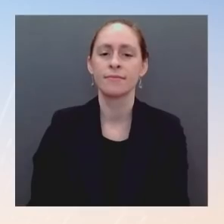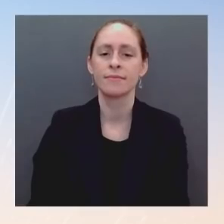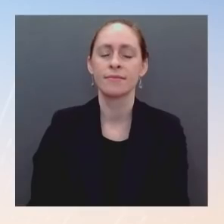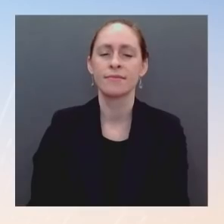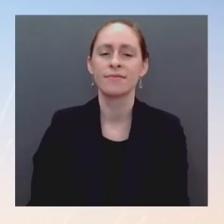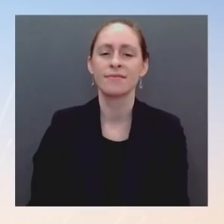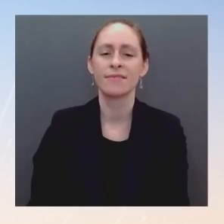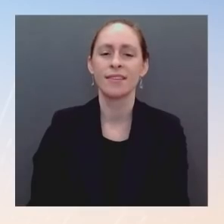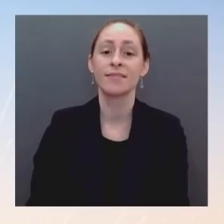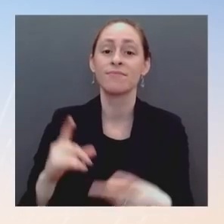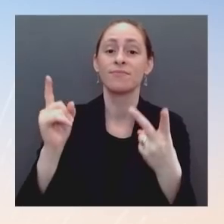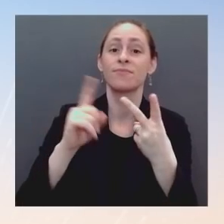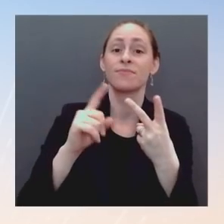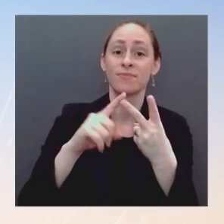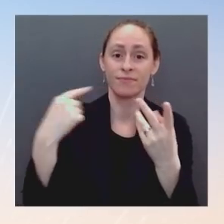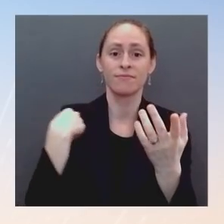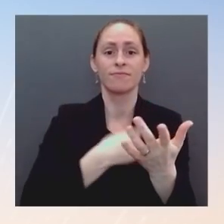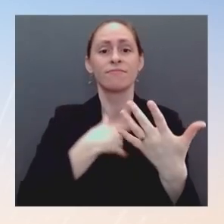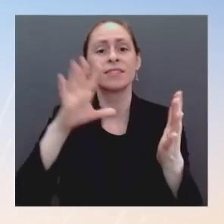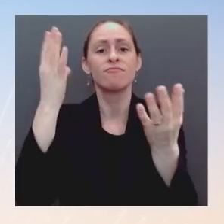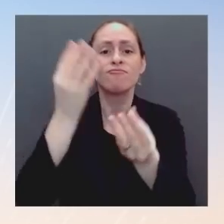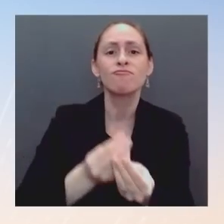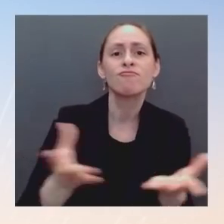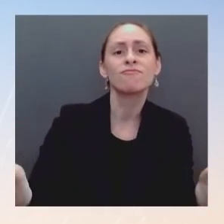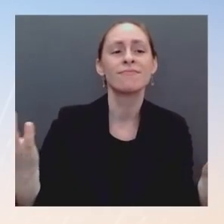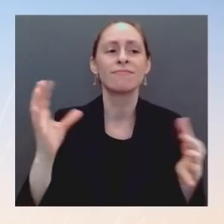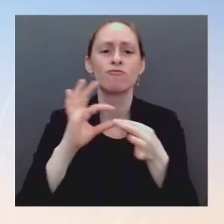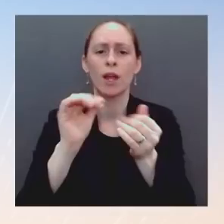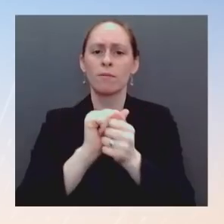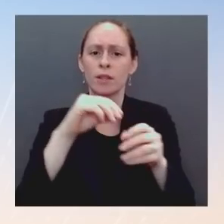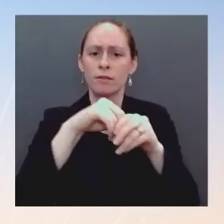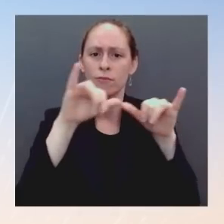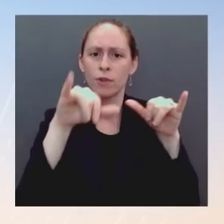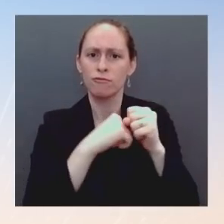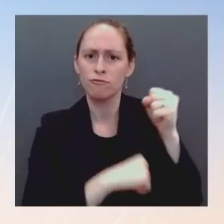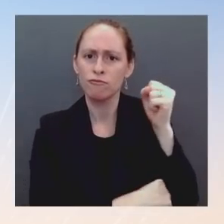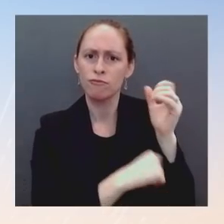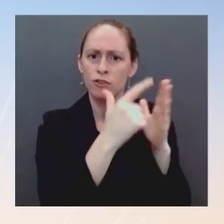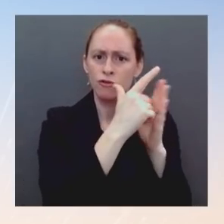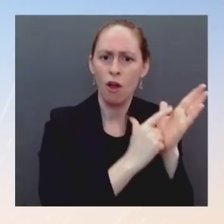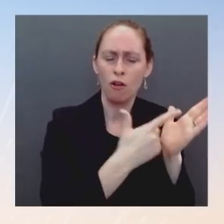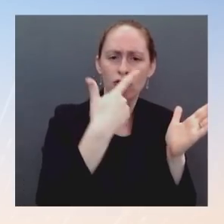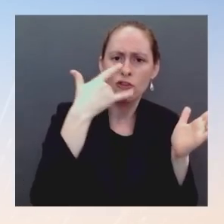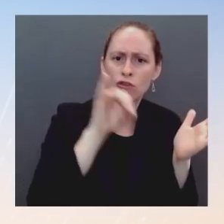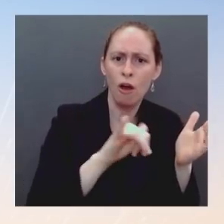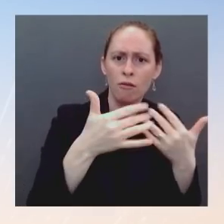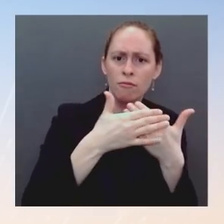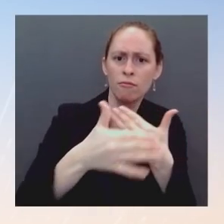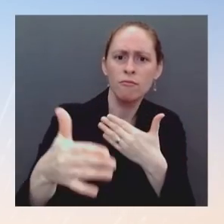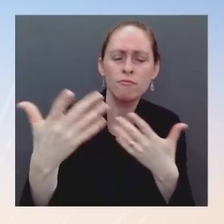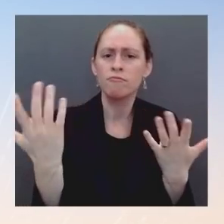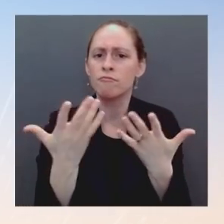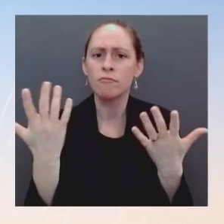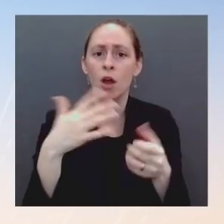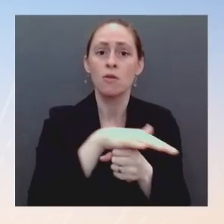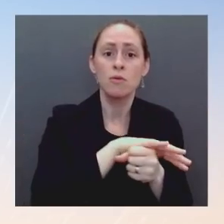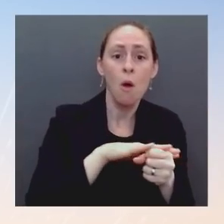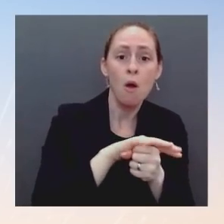local, Tribal, and territorial governments acr- -- access the benefits from the historic investments in our nation's infrastructure bill.